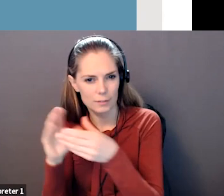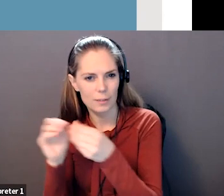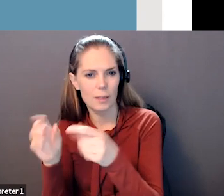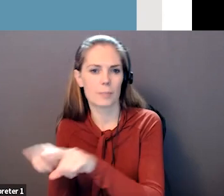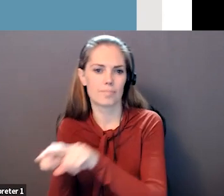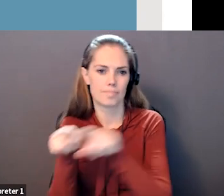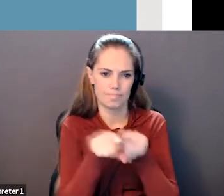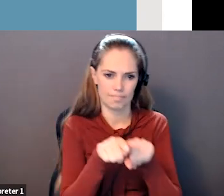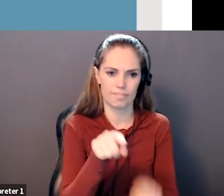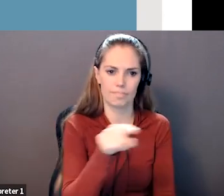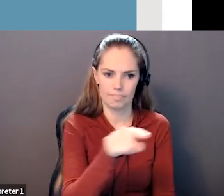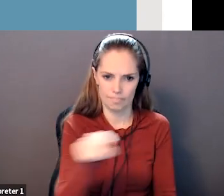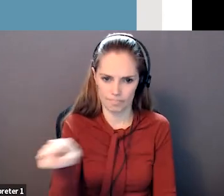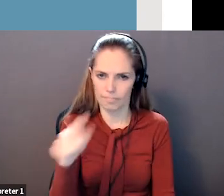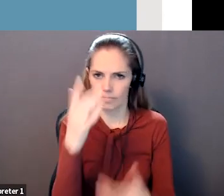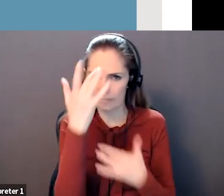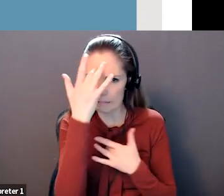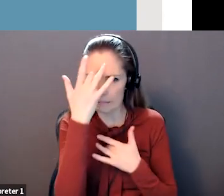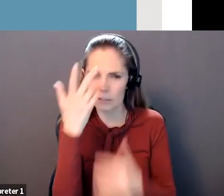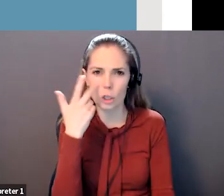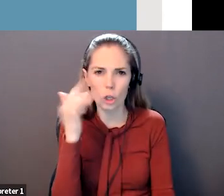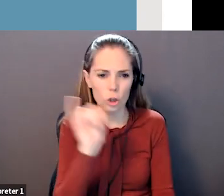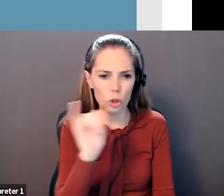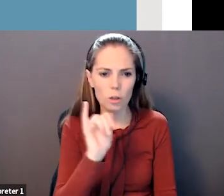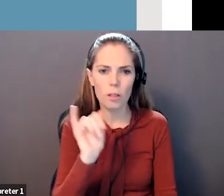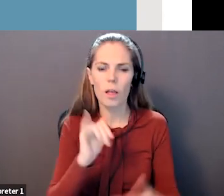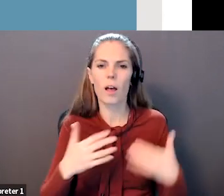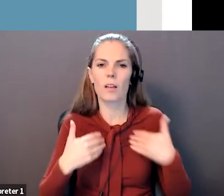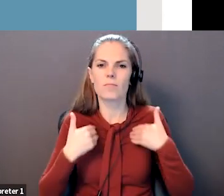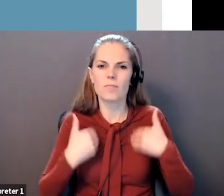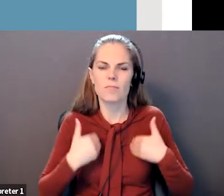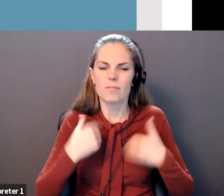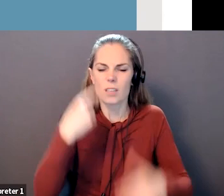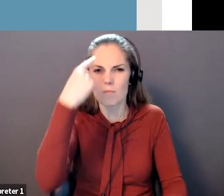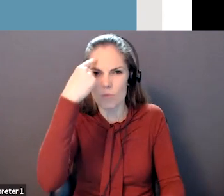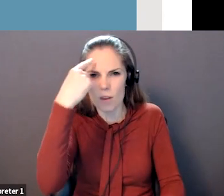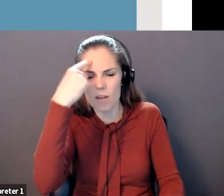vestibular and neurological conditions and so you know dizziness that kind of thing.